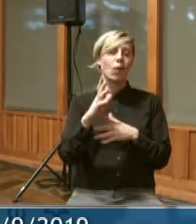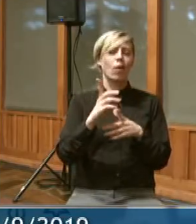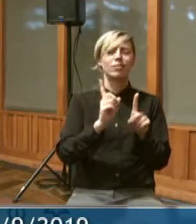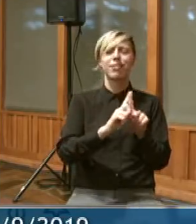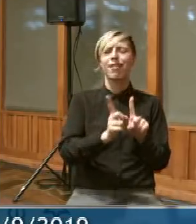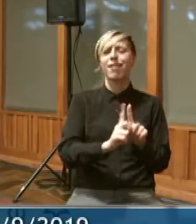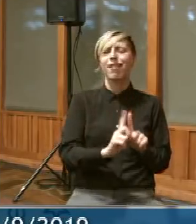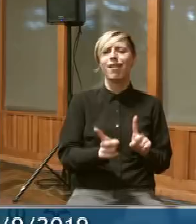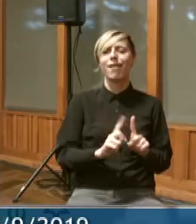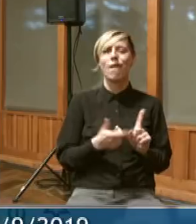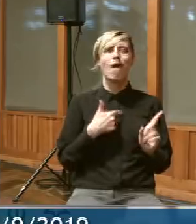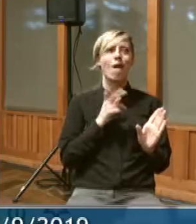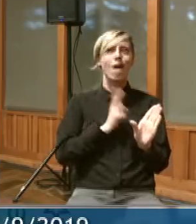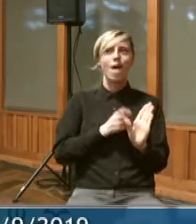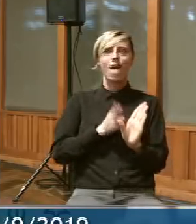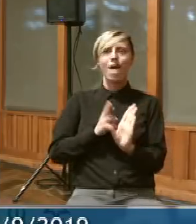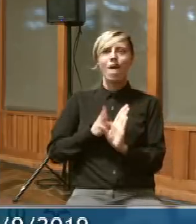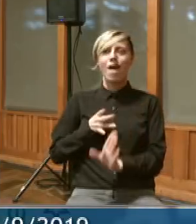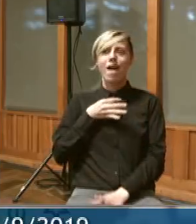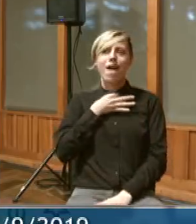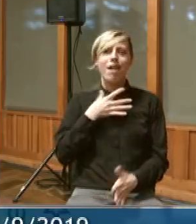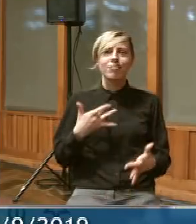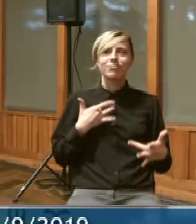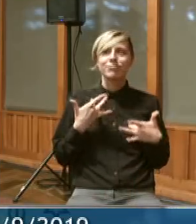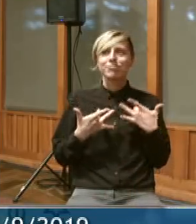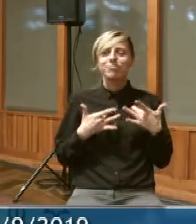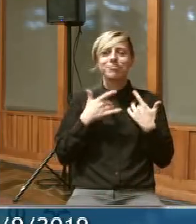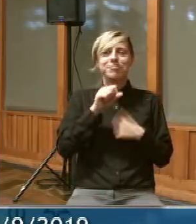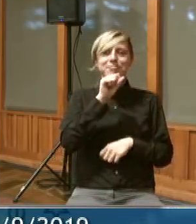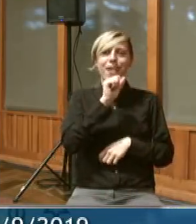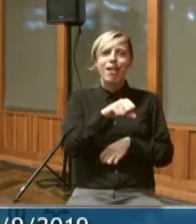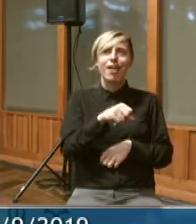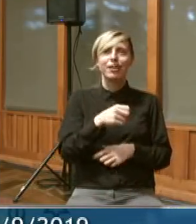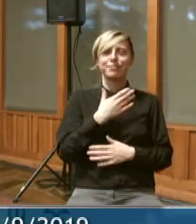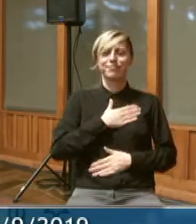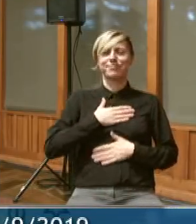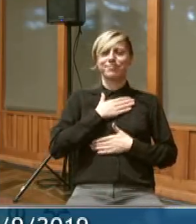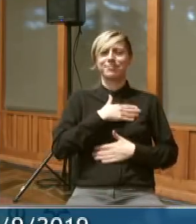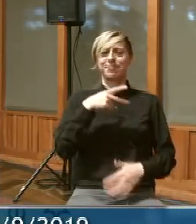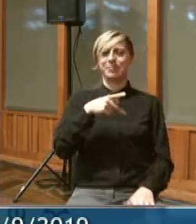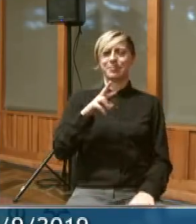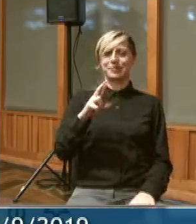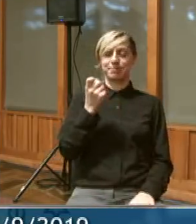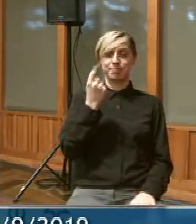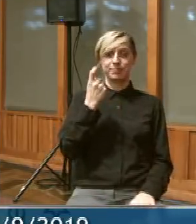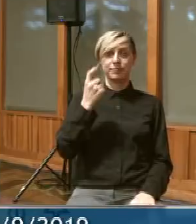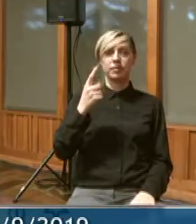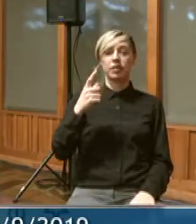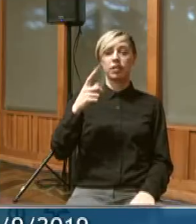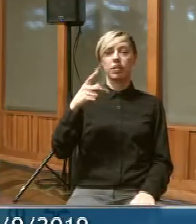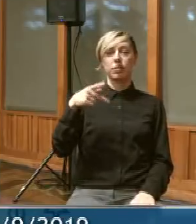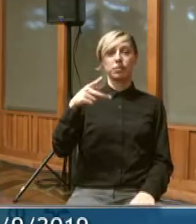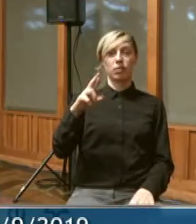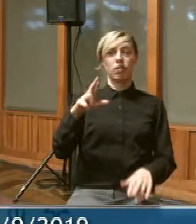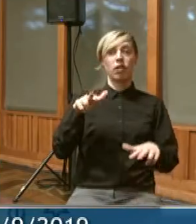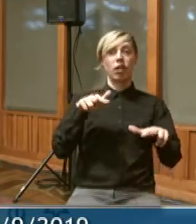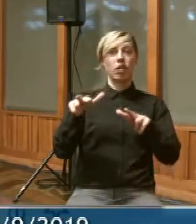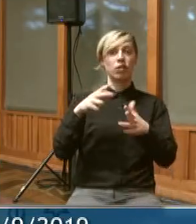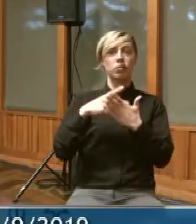PARKS AND RECREATION OR I GO TO THE DANCE CLASSES. THERE'S TAP DANCING, ALL KINDS OF THINGS TO DO AND I JUST